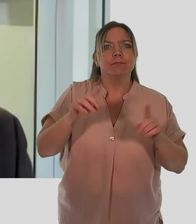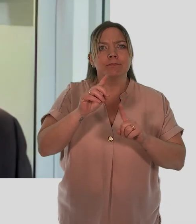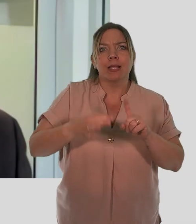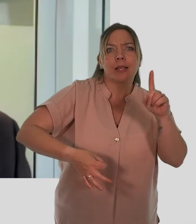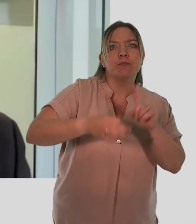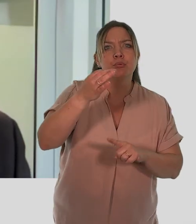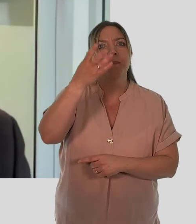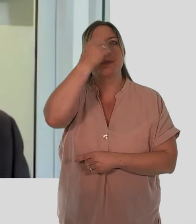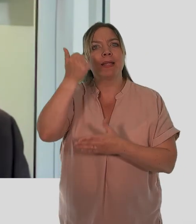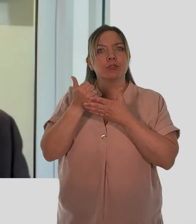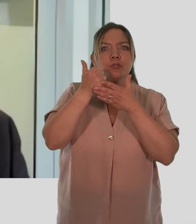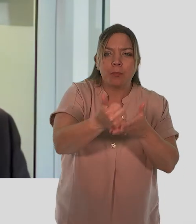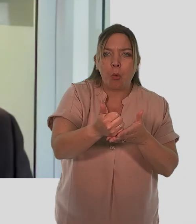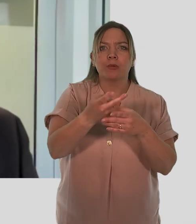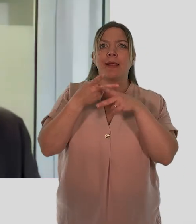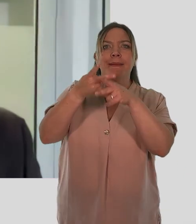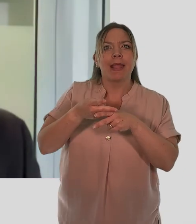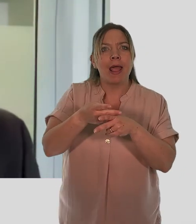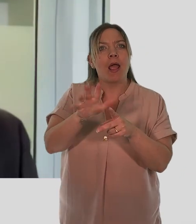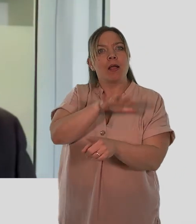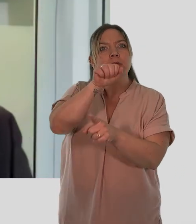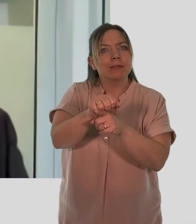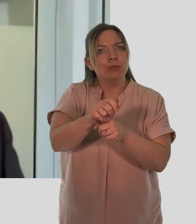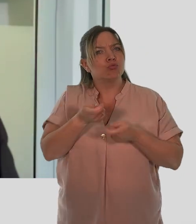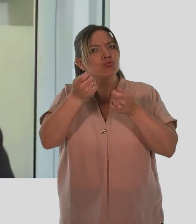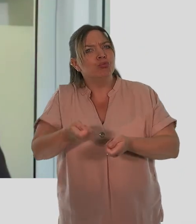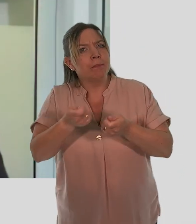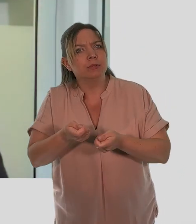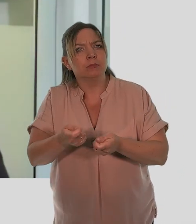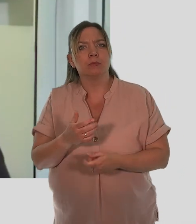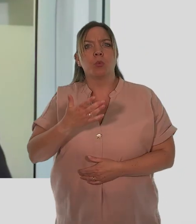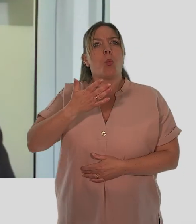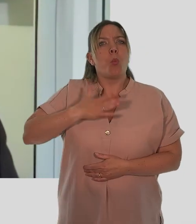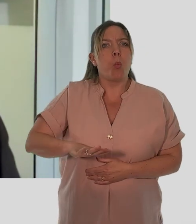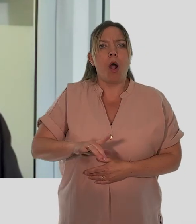Currently an early diagnosis is reached by 25% of appropriate individuals.